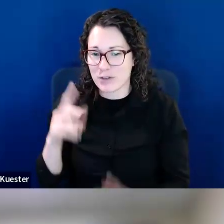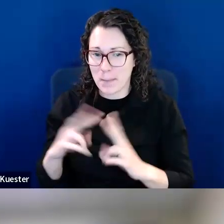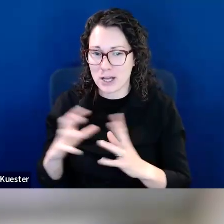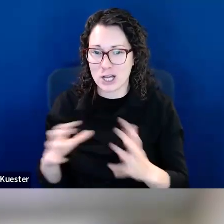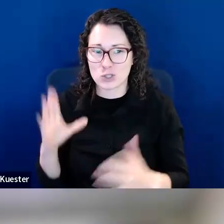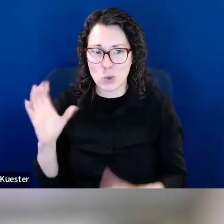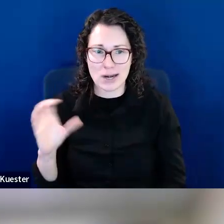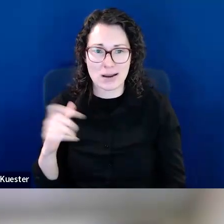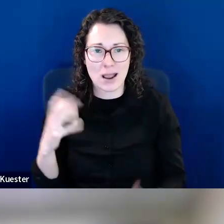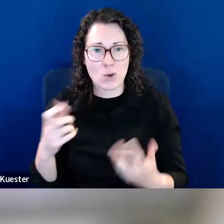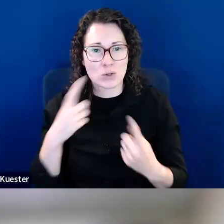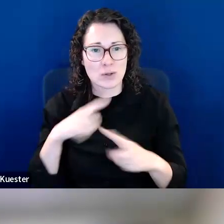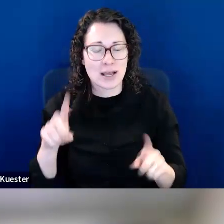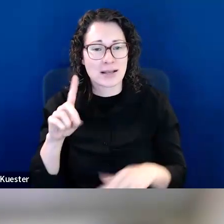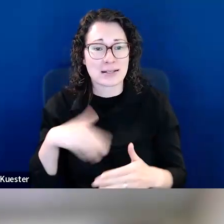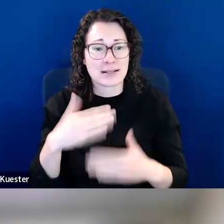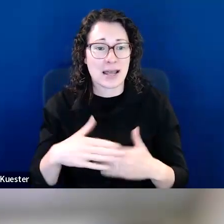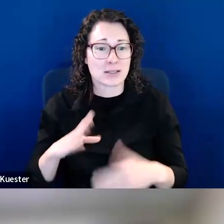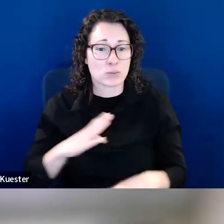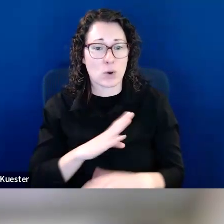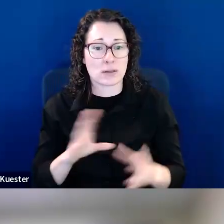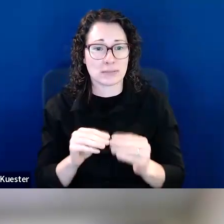so I do want to announce the date of our next board meeting, which is Wednesday,